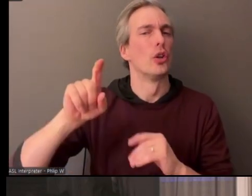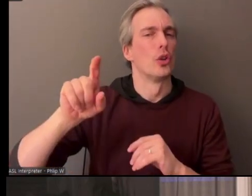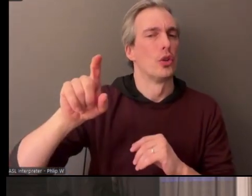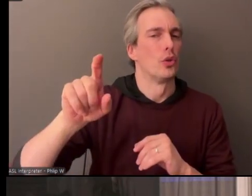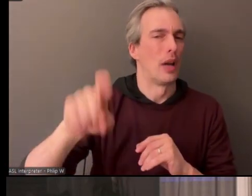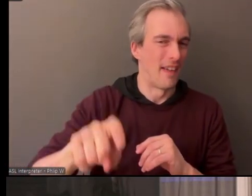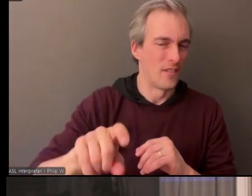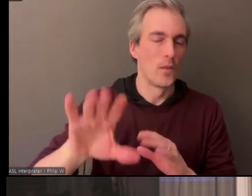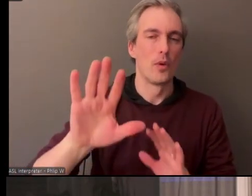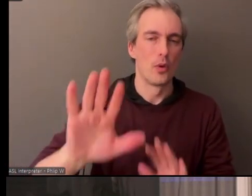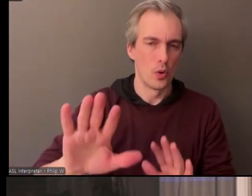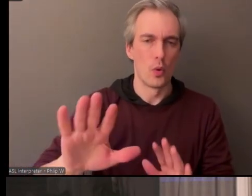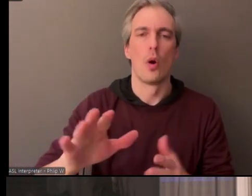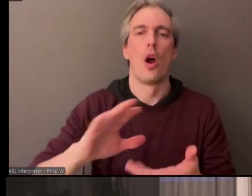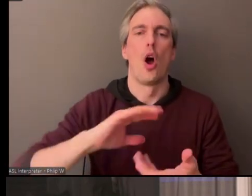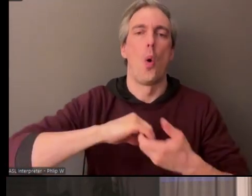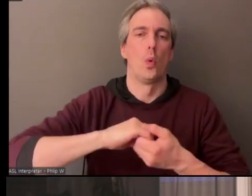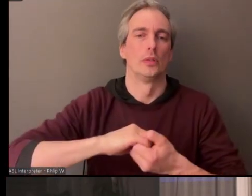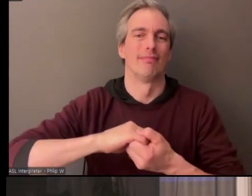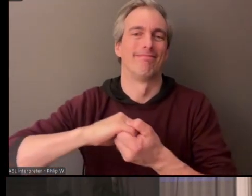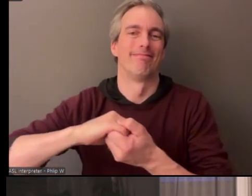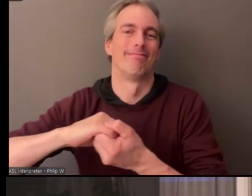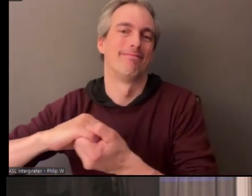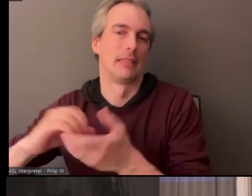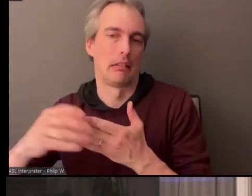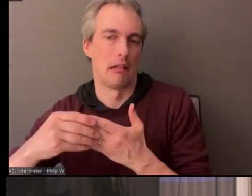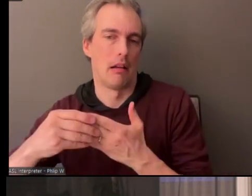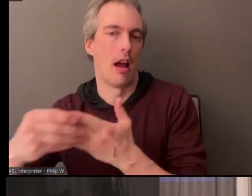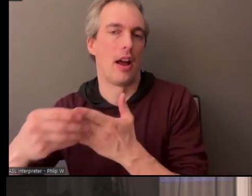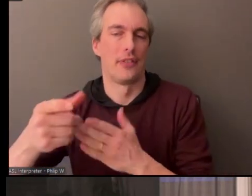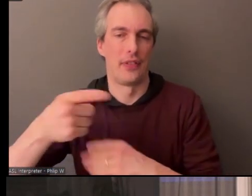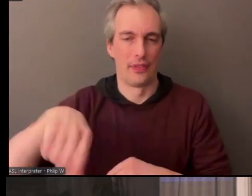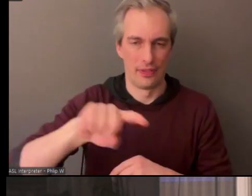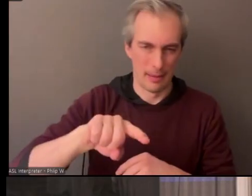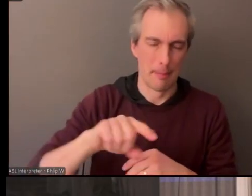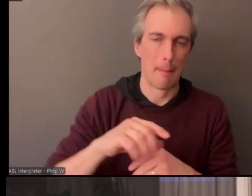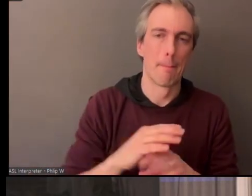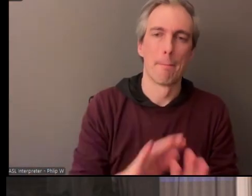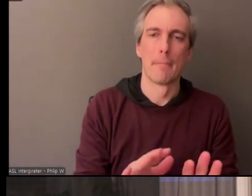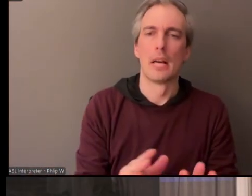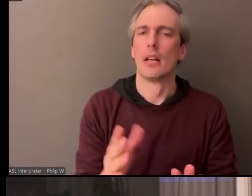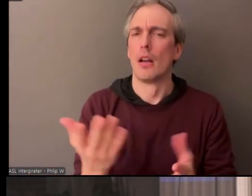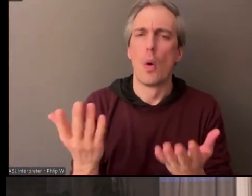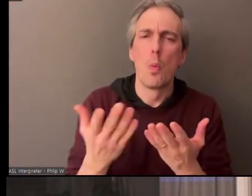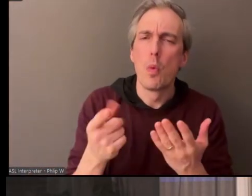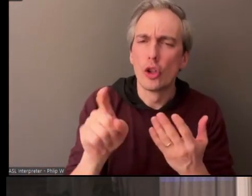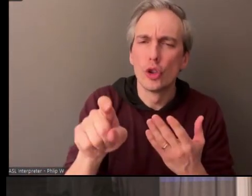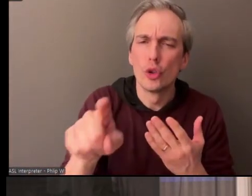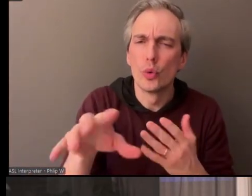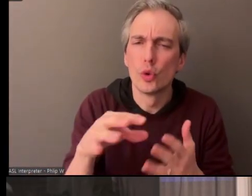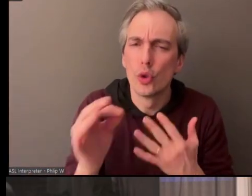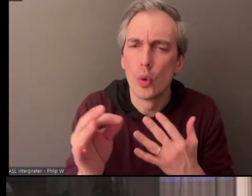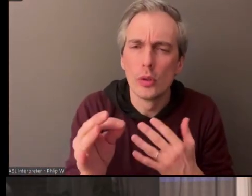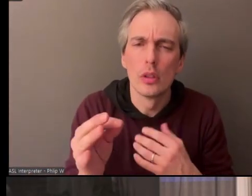What should we choose here? Because it's very easy to choose the right thing. You will have people who don't understand -- especially product owners -- the